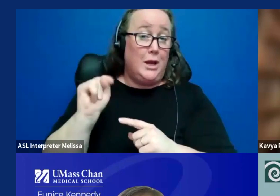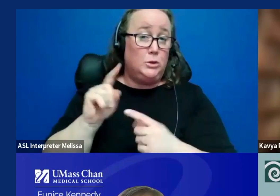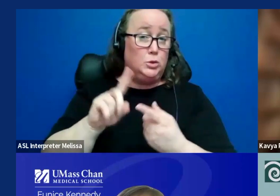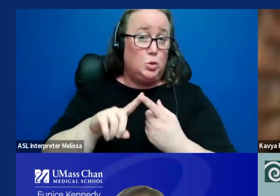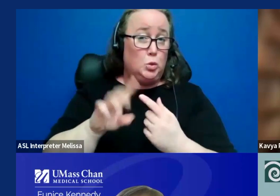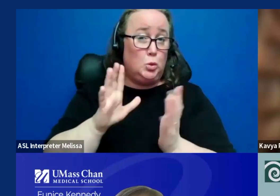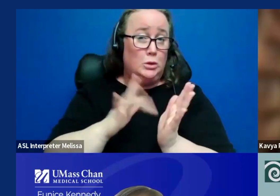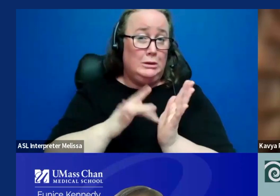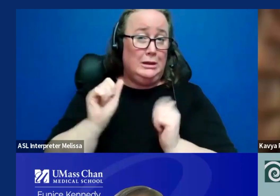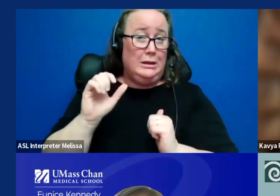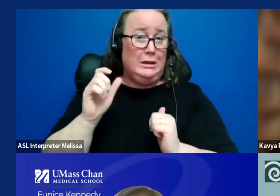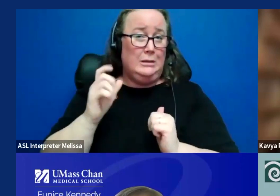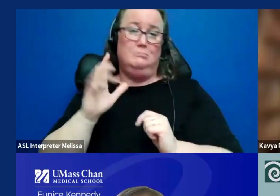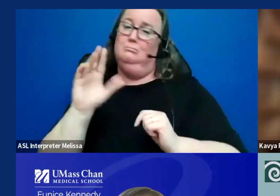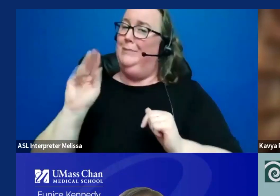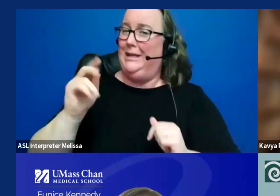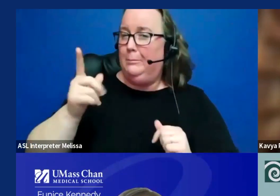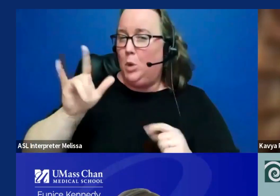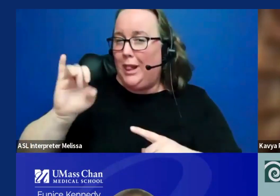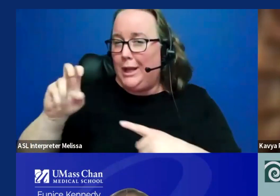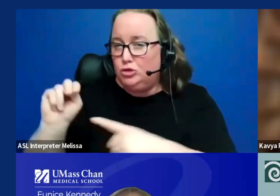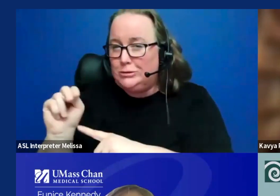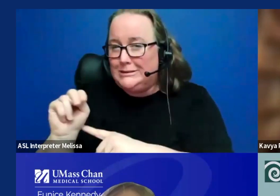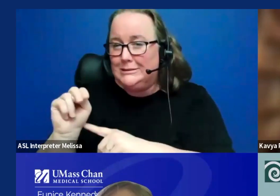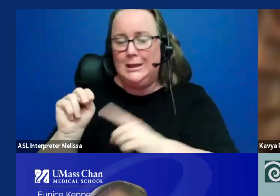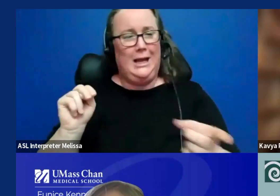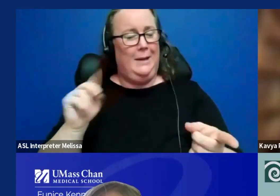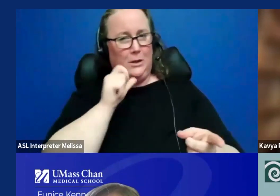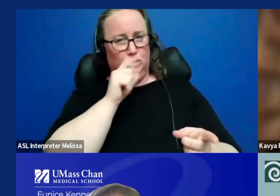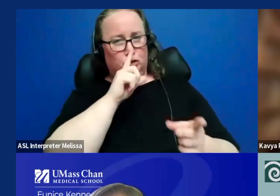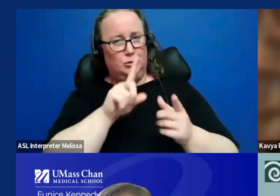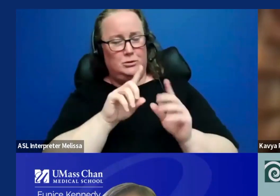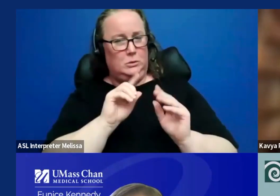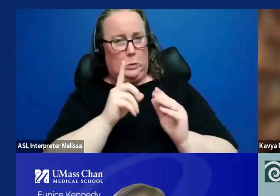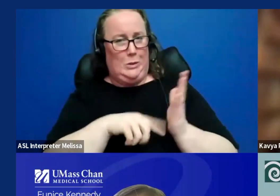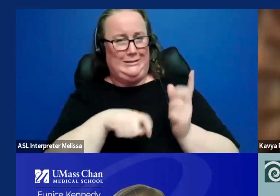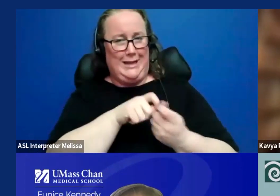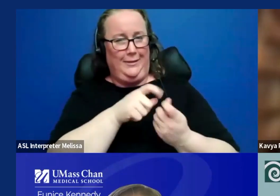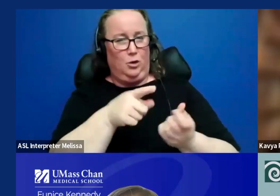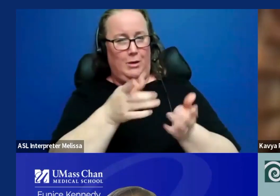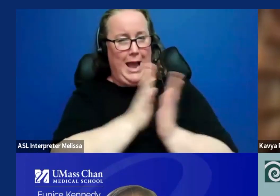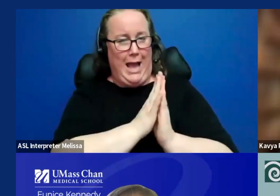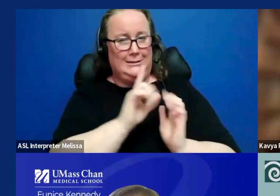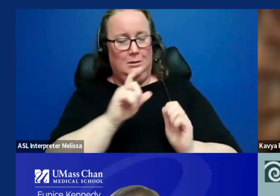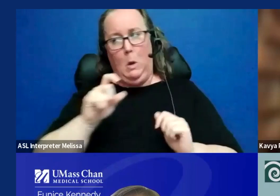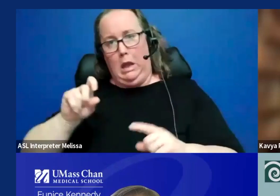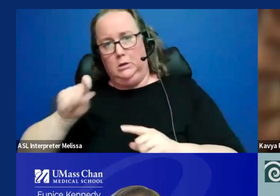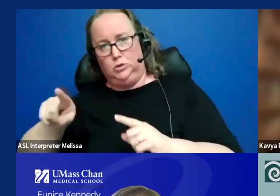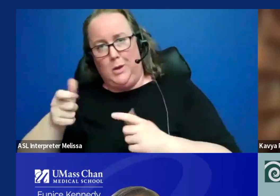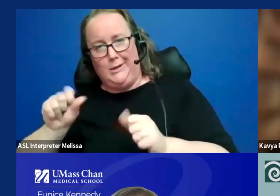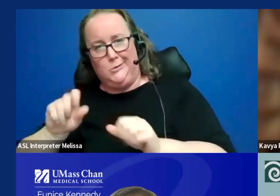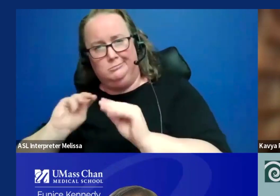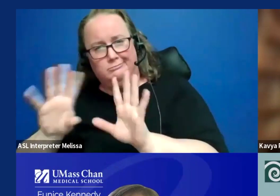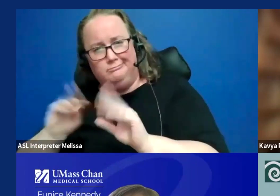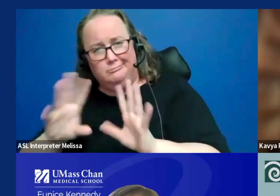me exactly what this person has in mind. So I did actually answer back saying, do you mean cognitive disability of the parent?